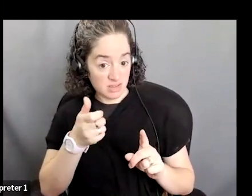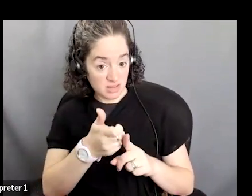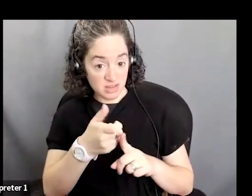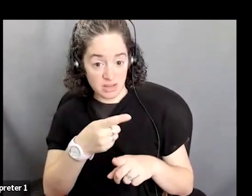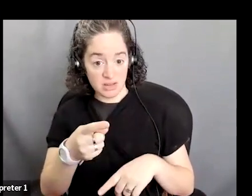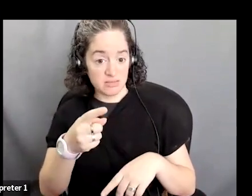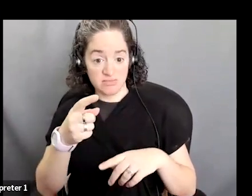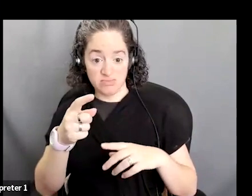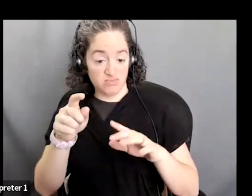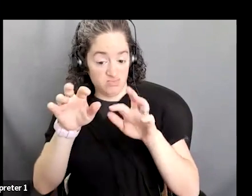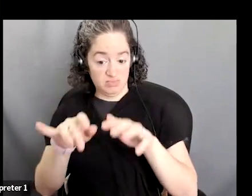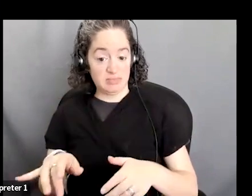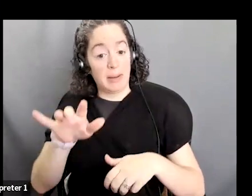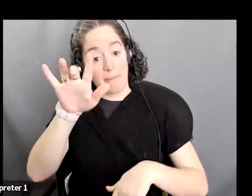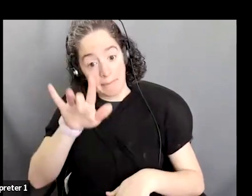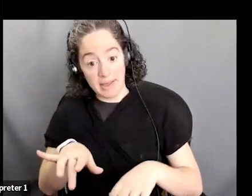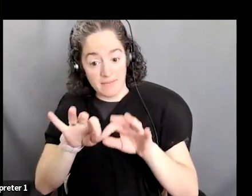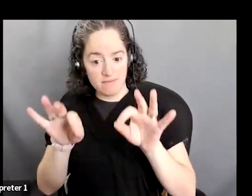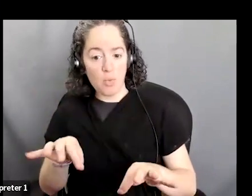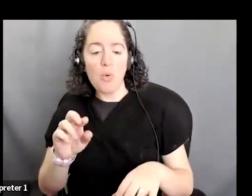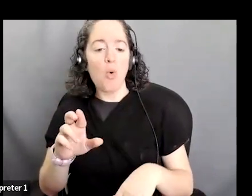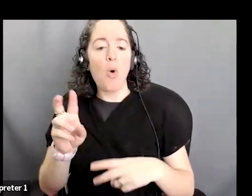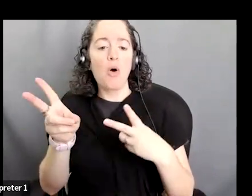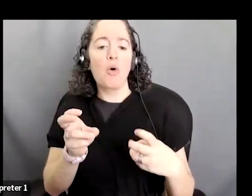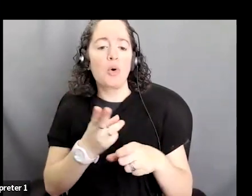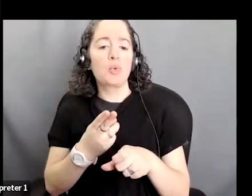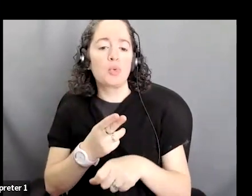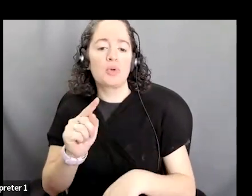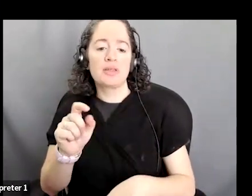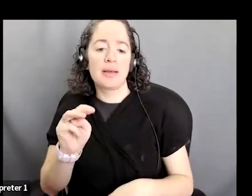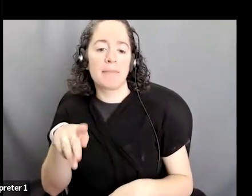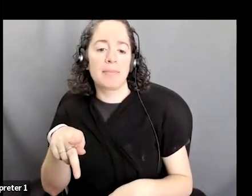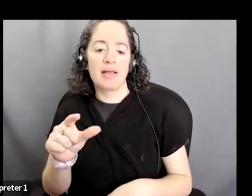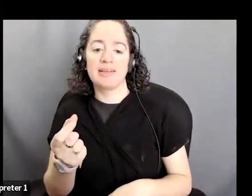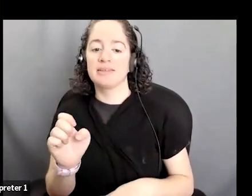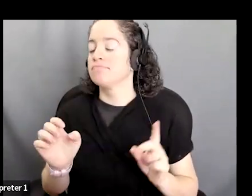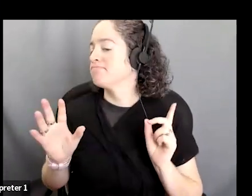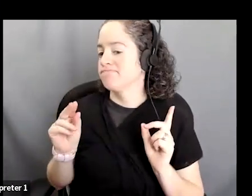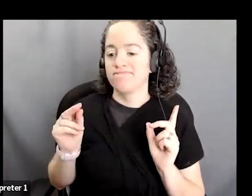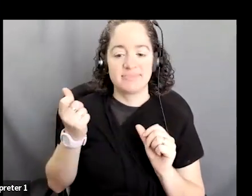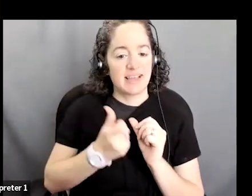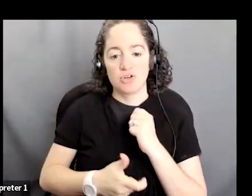in it or did you use one of their templates? For every single one, I grabbed the template.